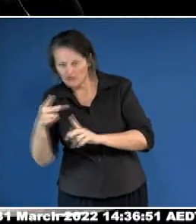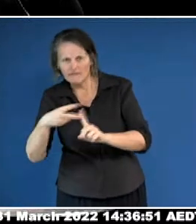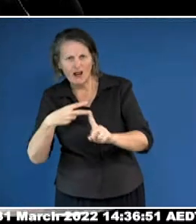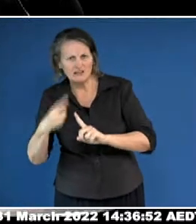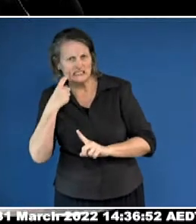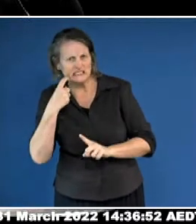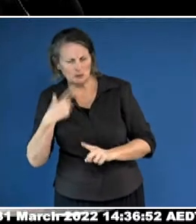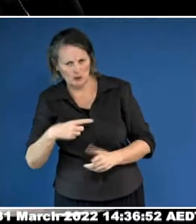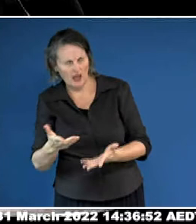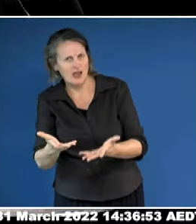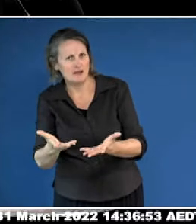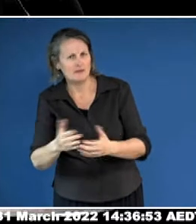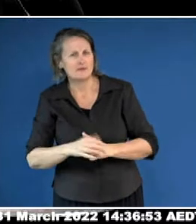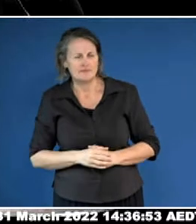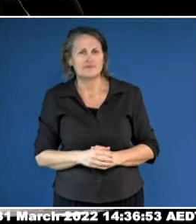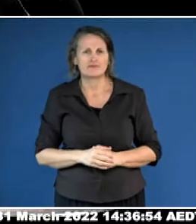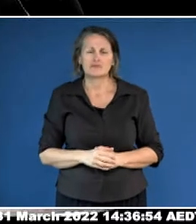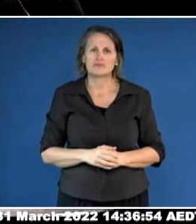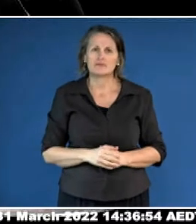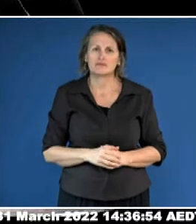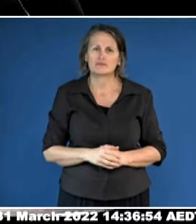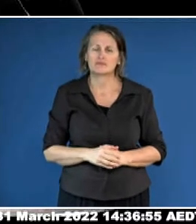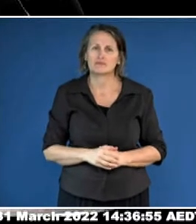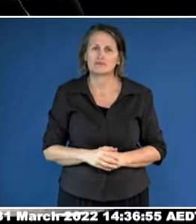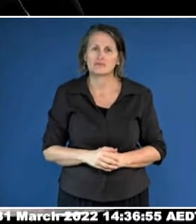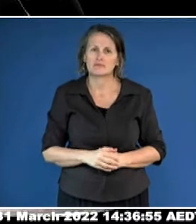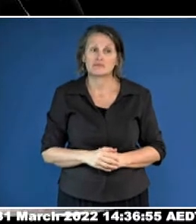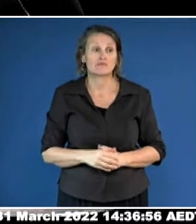Often, violence in segregated settings is behind closed doors and hidden.